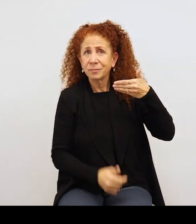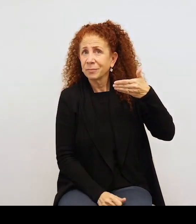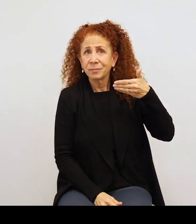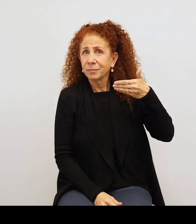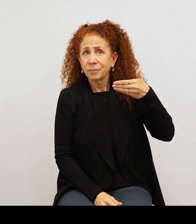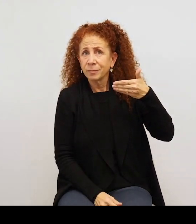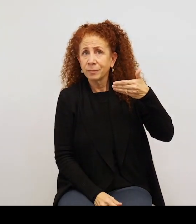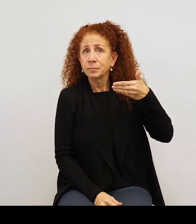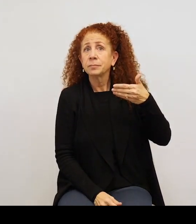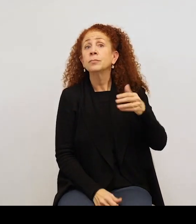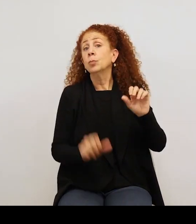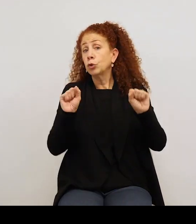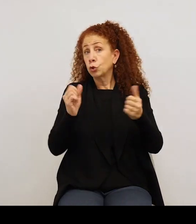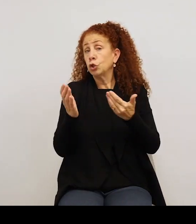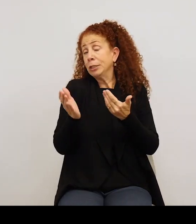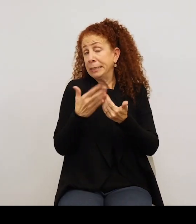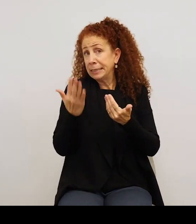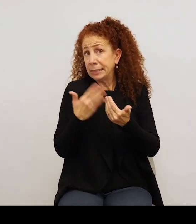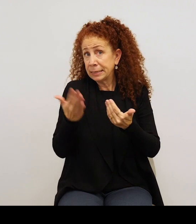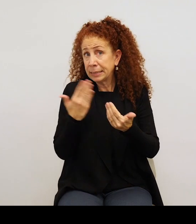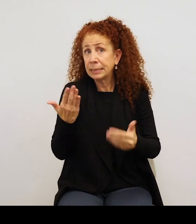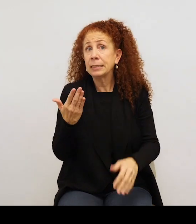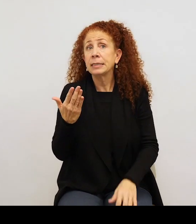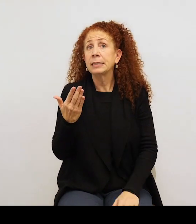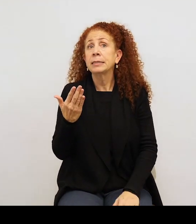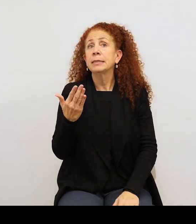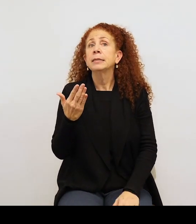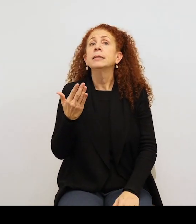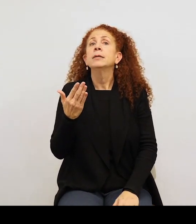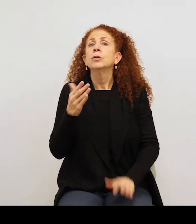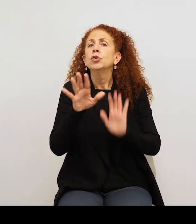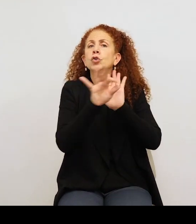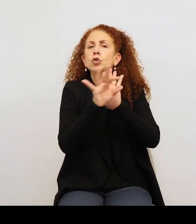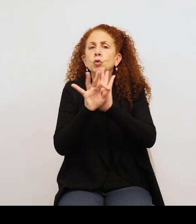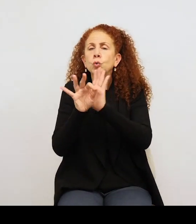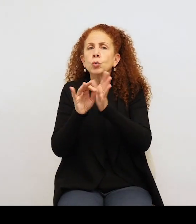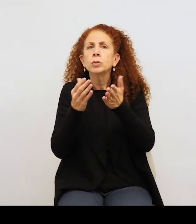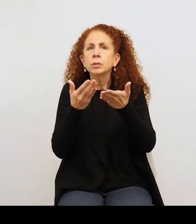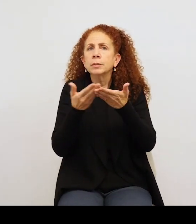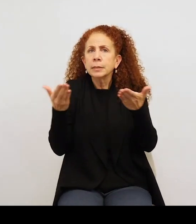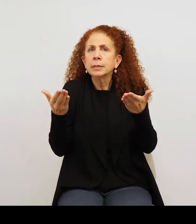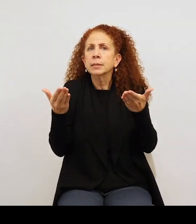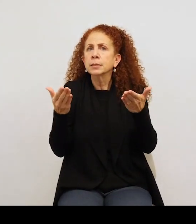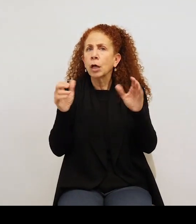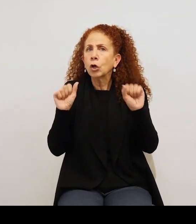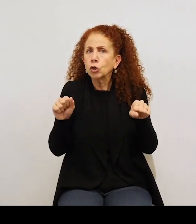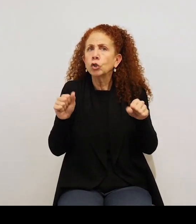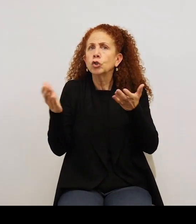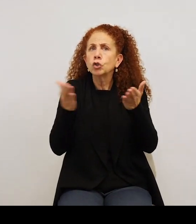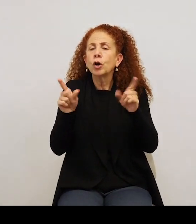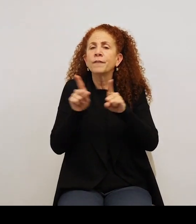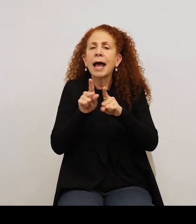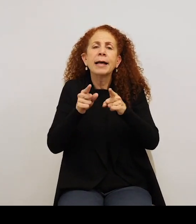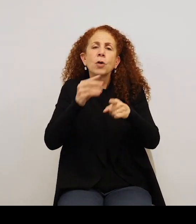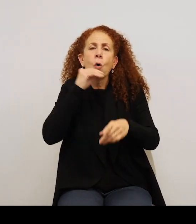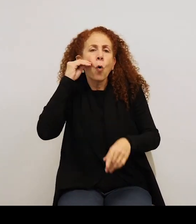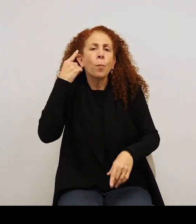But one could easily take-- choose covers that also then could deal-- could serve as a refuge for birds, insects,